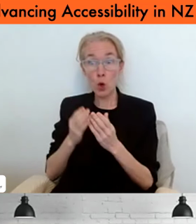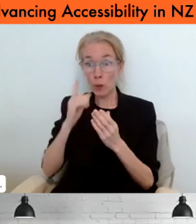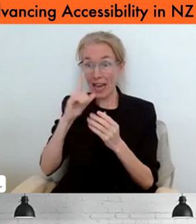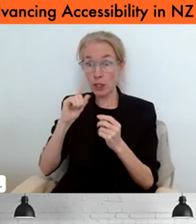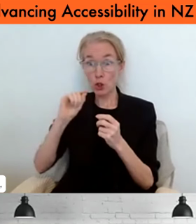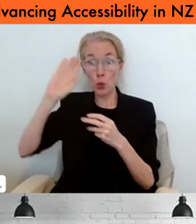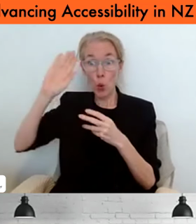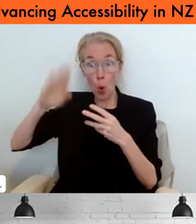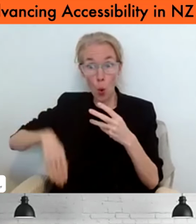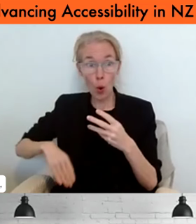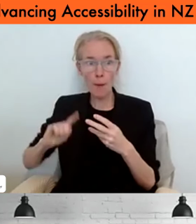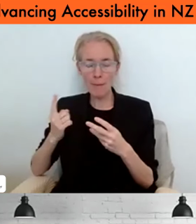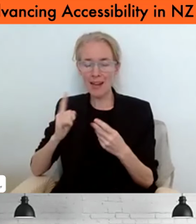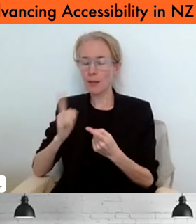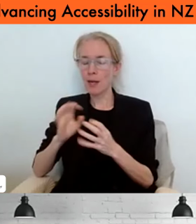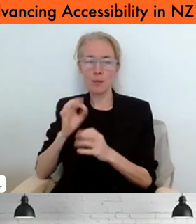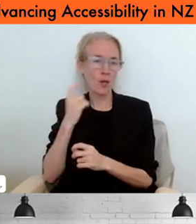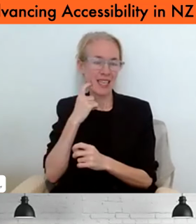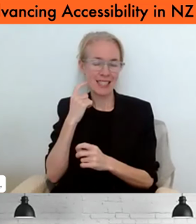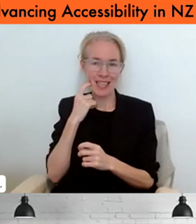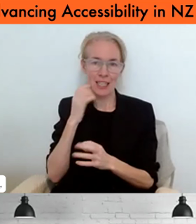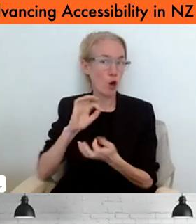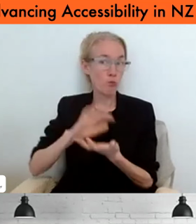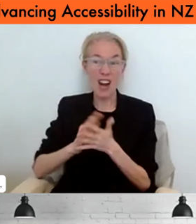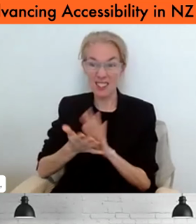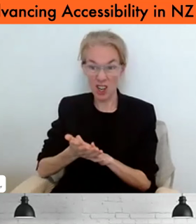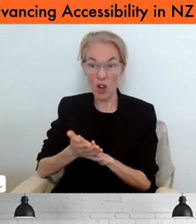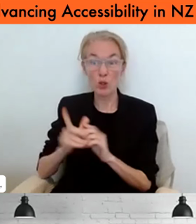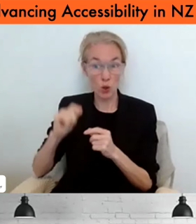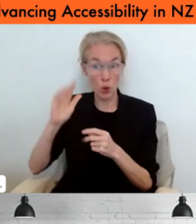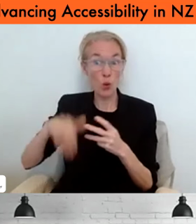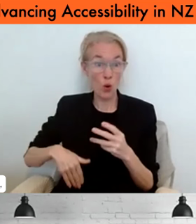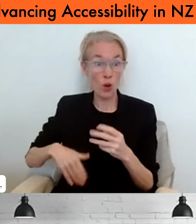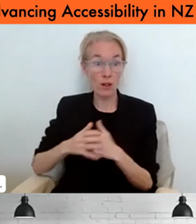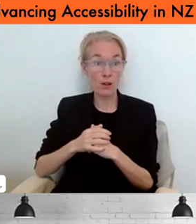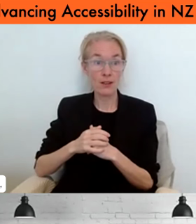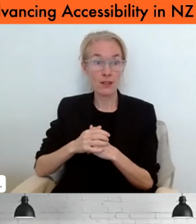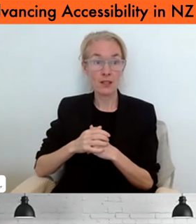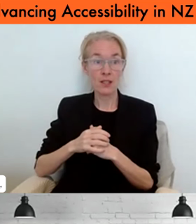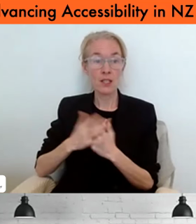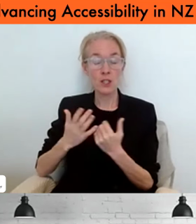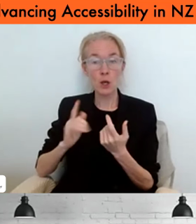or possible to do. So I guess it's just those conflicting requirements.